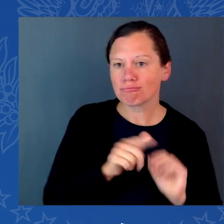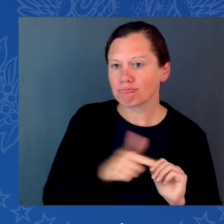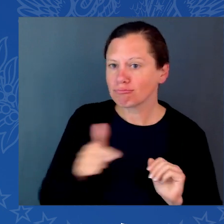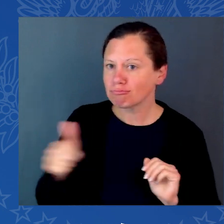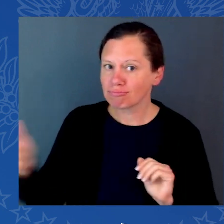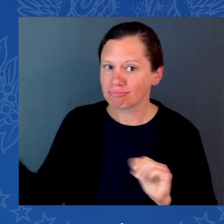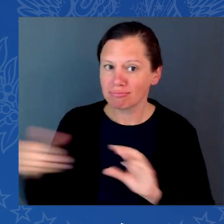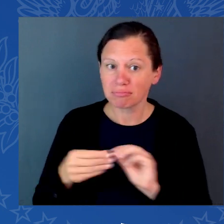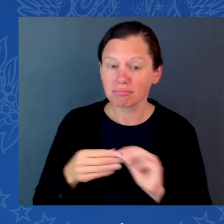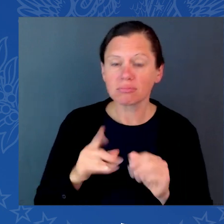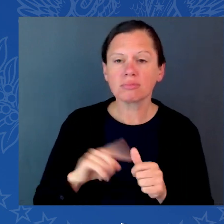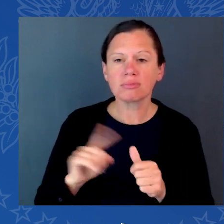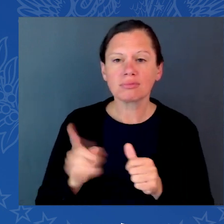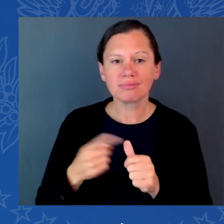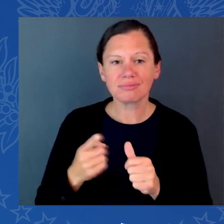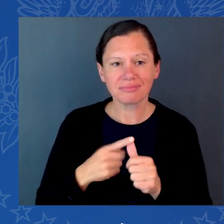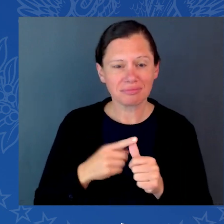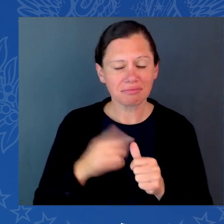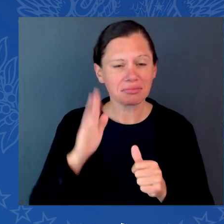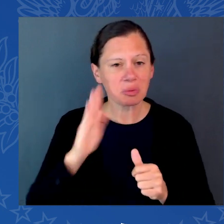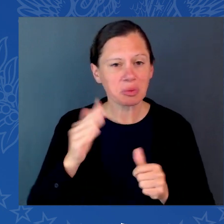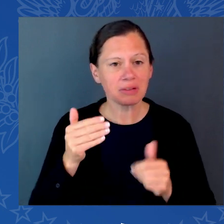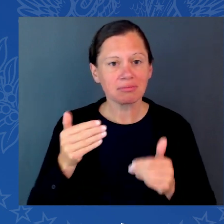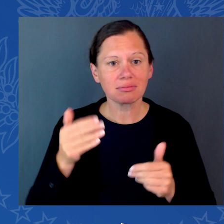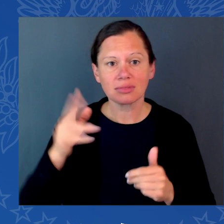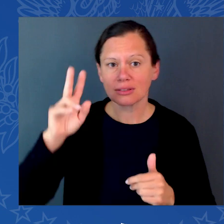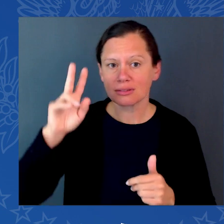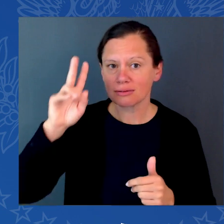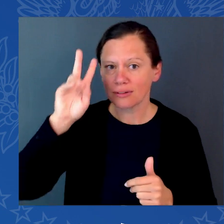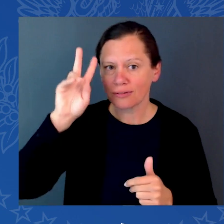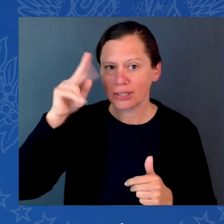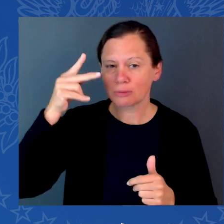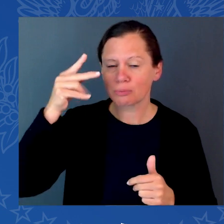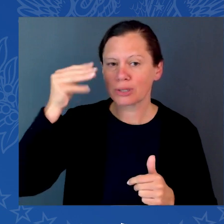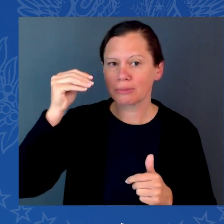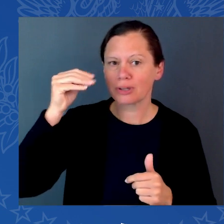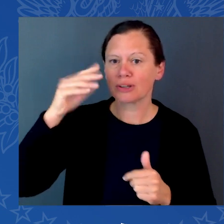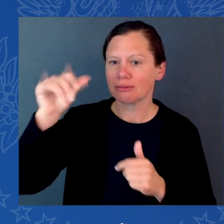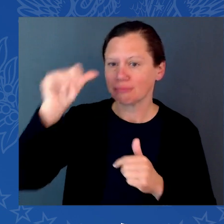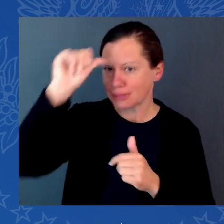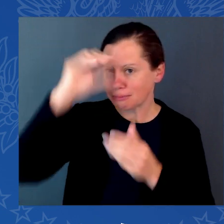Prime Minister Narendra Modi: [as translated] Your highnesses, Excellencies.